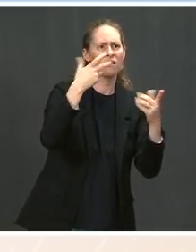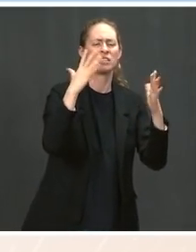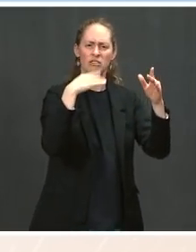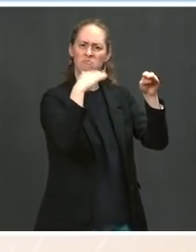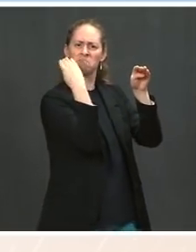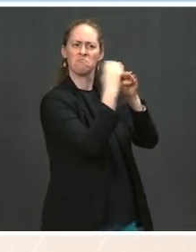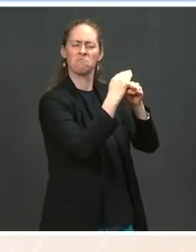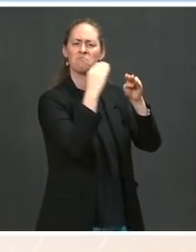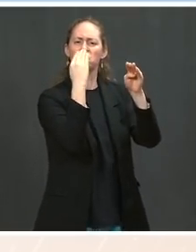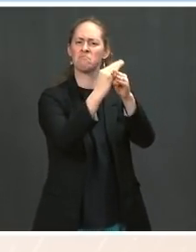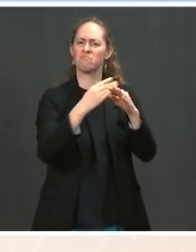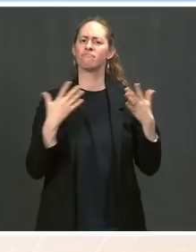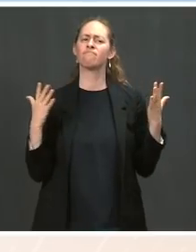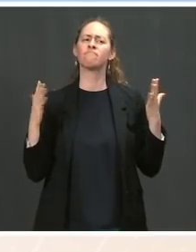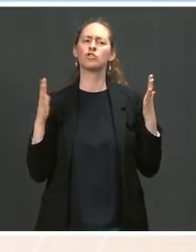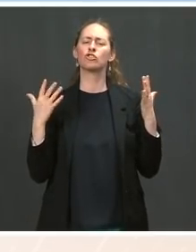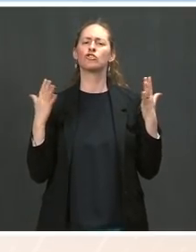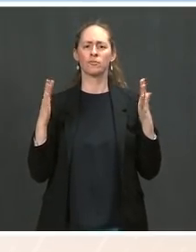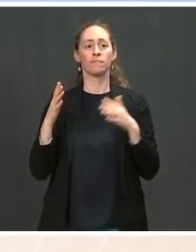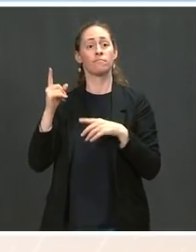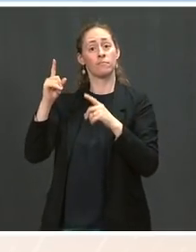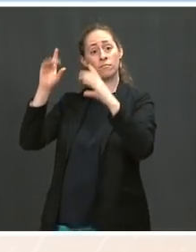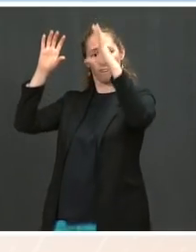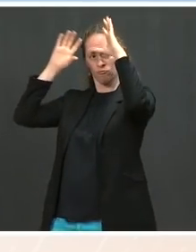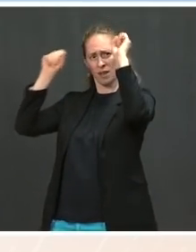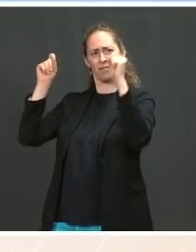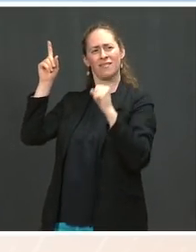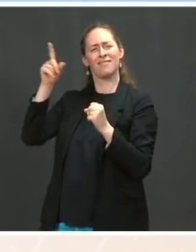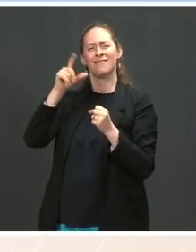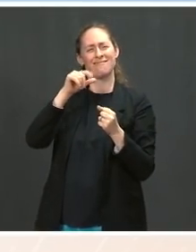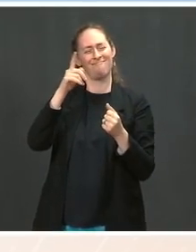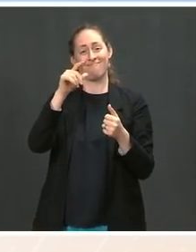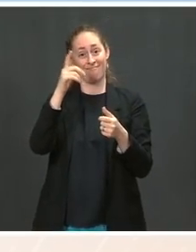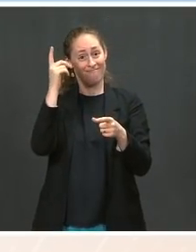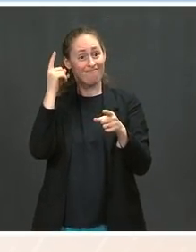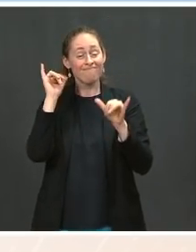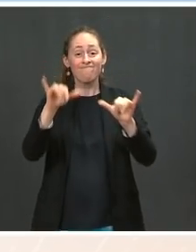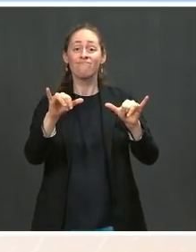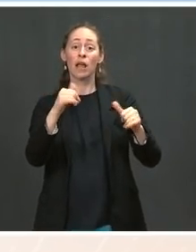But he also believes there is not a military solution; this will require a diplomatic solution.